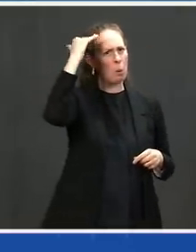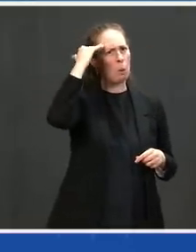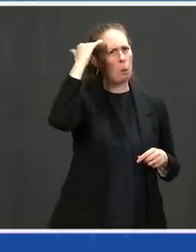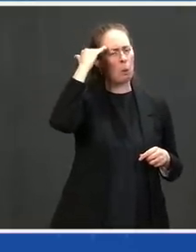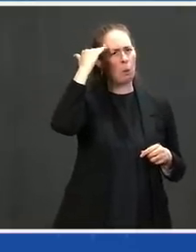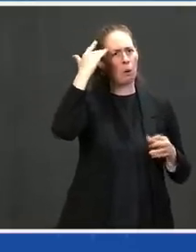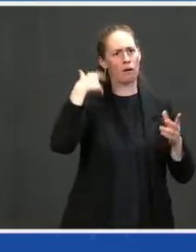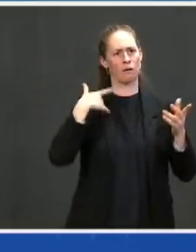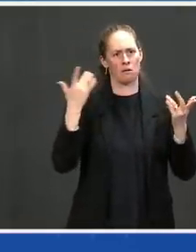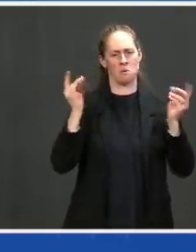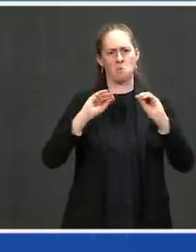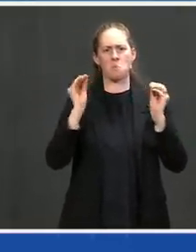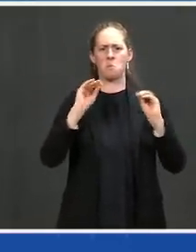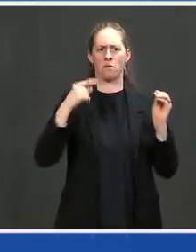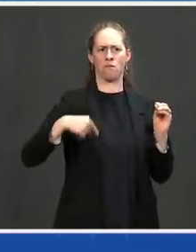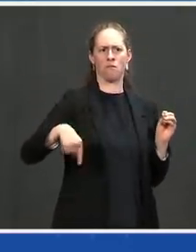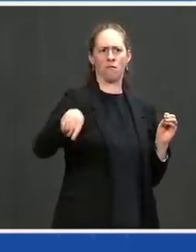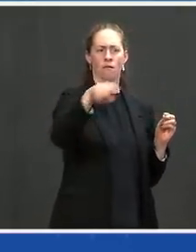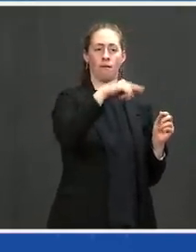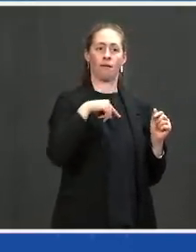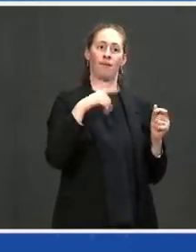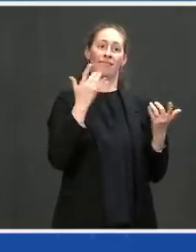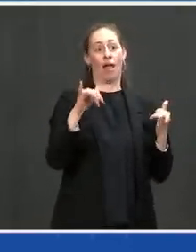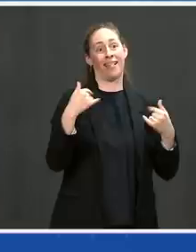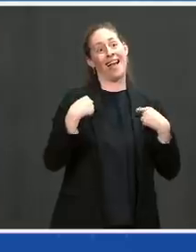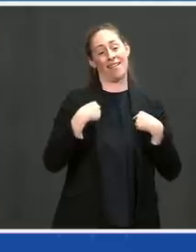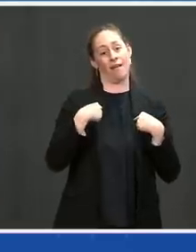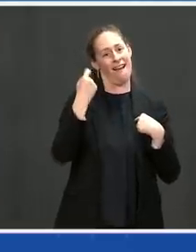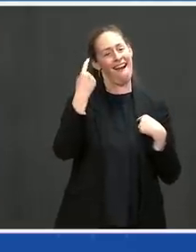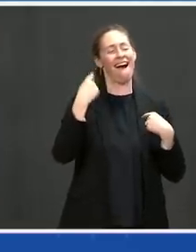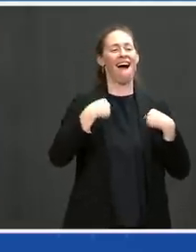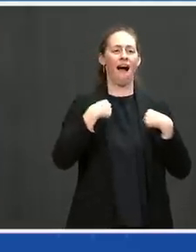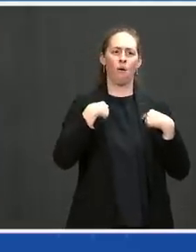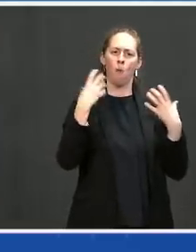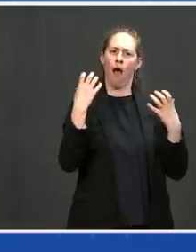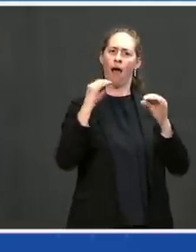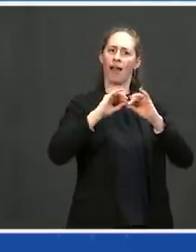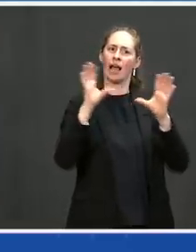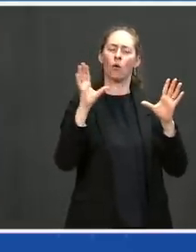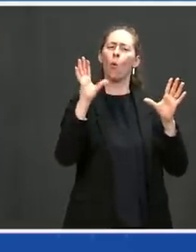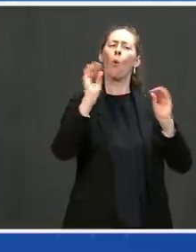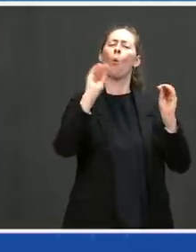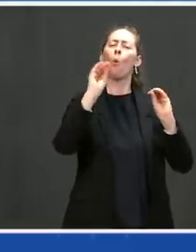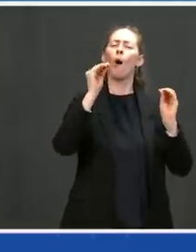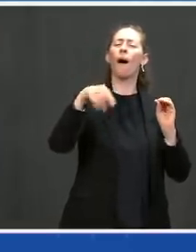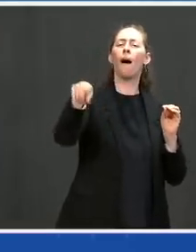but no American President ever back down from speaking out of what's happening to the Uighurs,